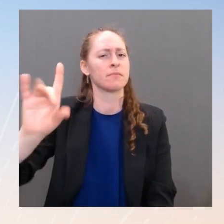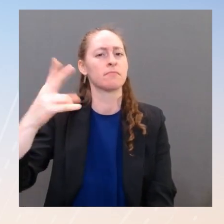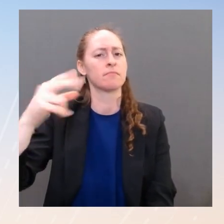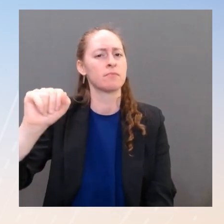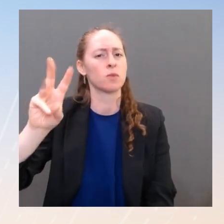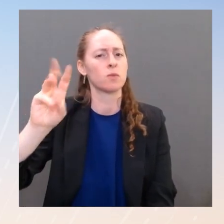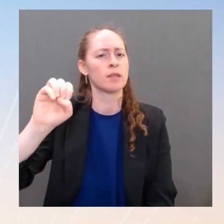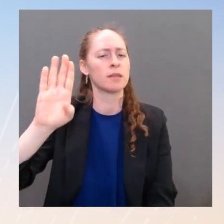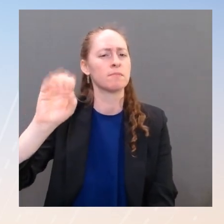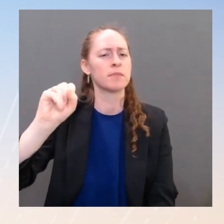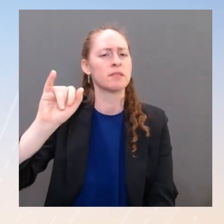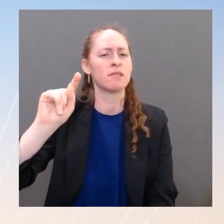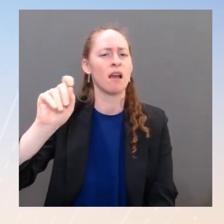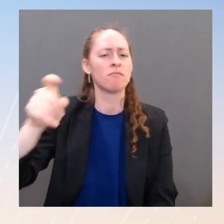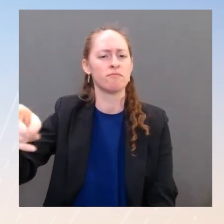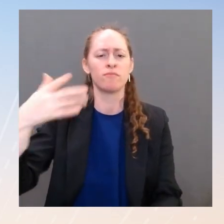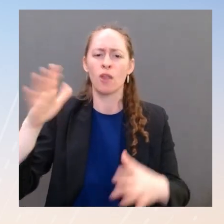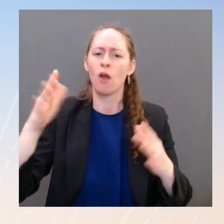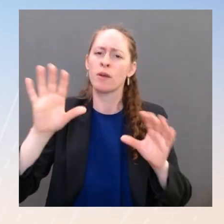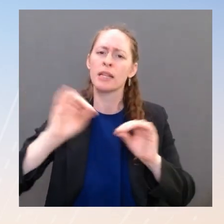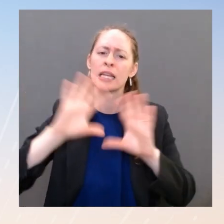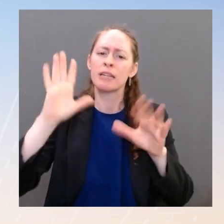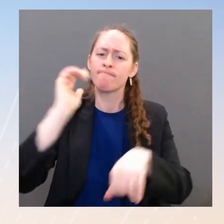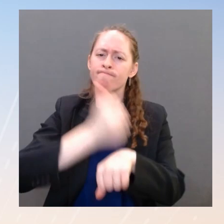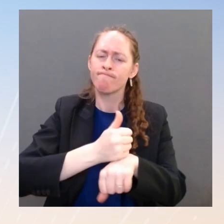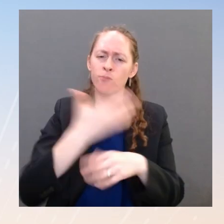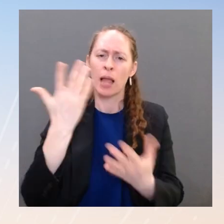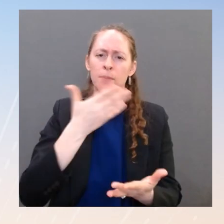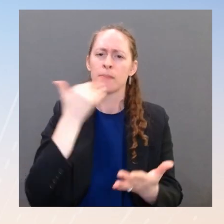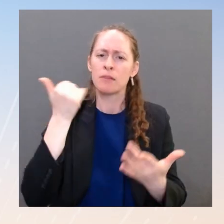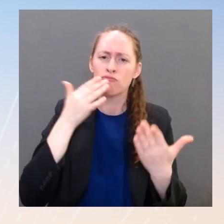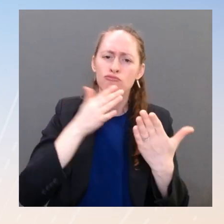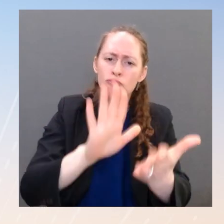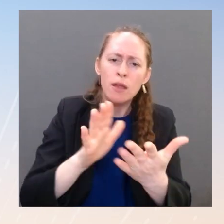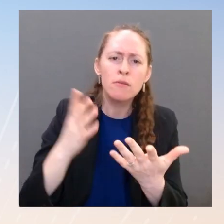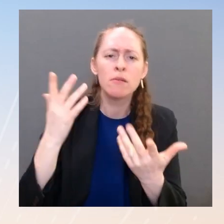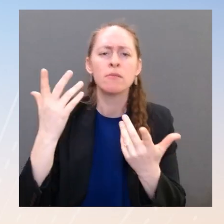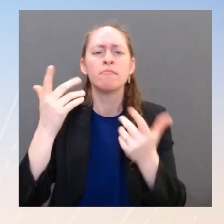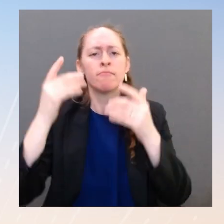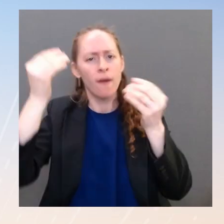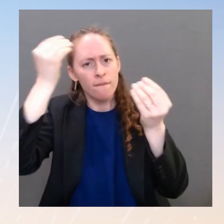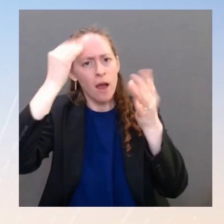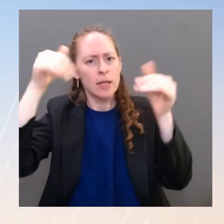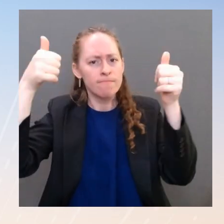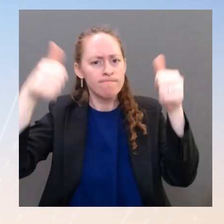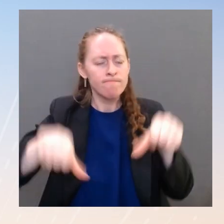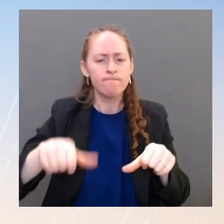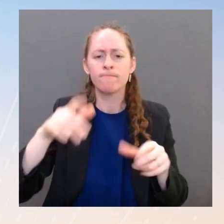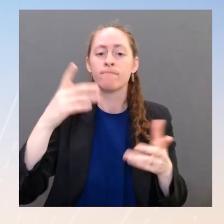and respond to disinformation are done in ways that protect privacy, civil rights, and civil liberties, and the right to free speech."